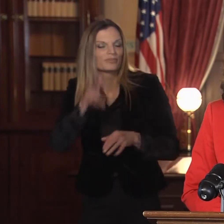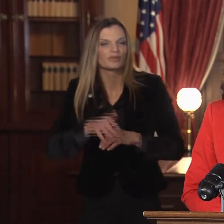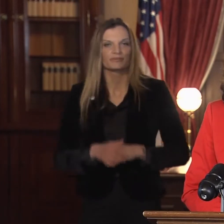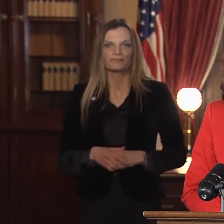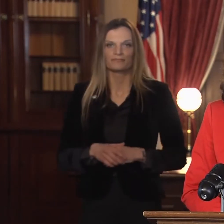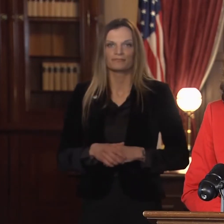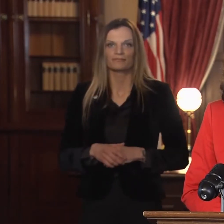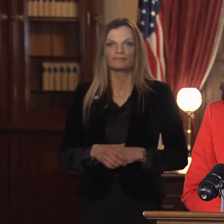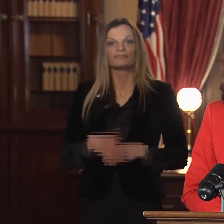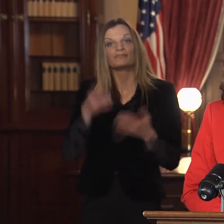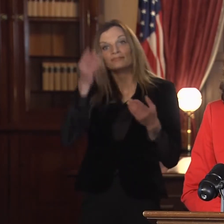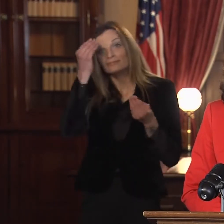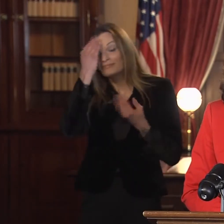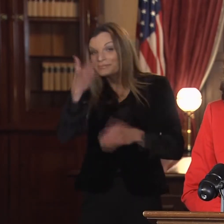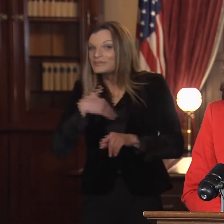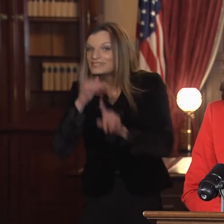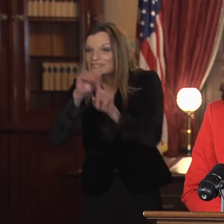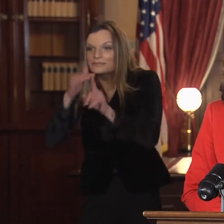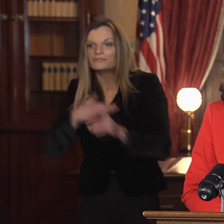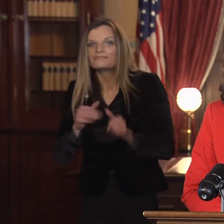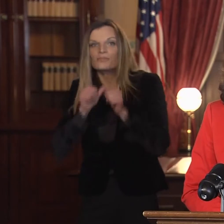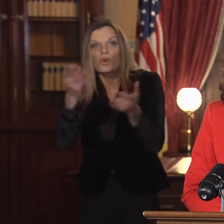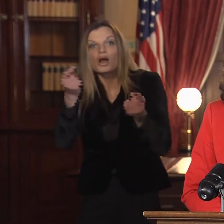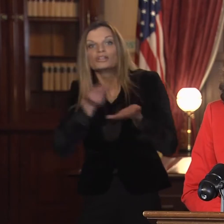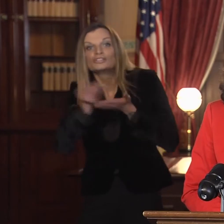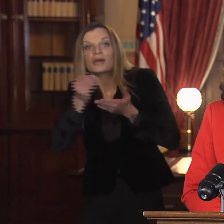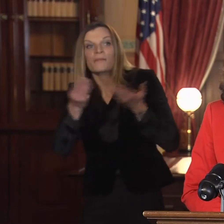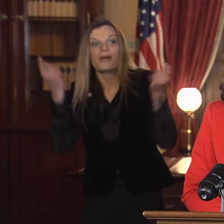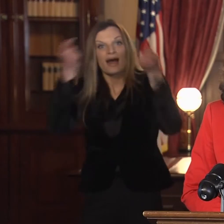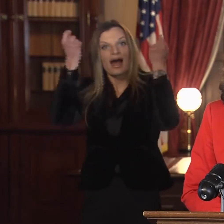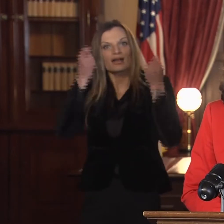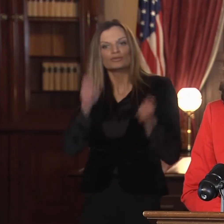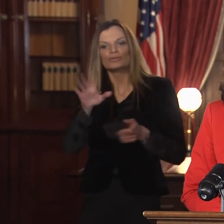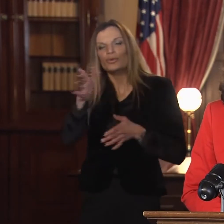TO PROTECT GUIDANCE ON HOW YOU CAN PROTECT YOURSELF FROM FRAUD THIS SEASON AND I WANT TO REMIND